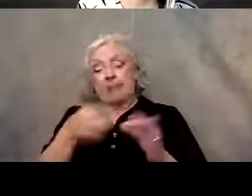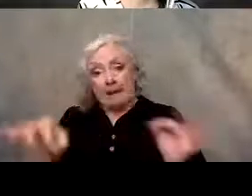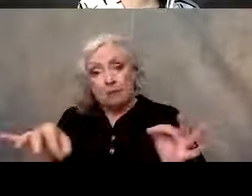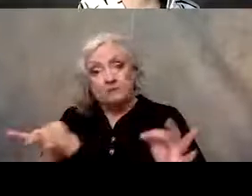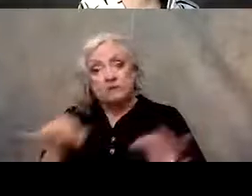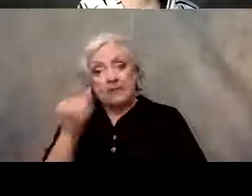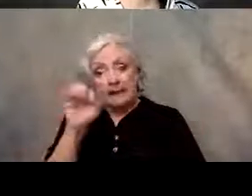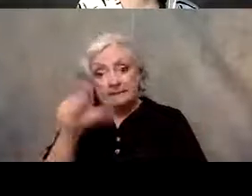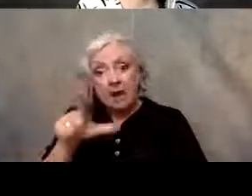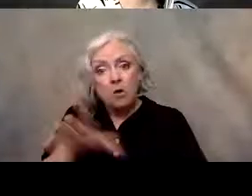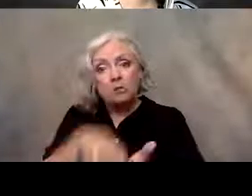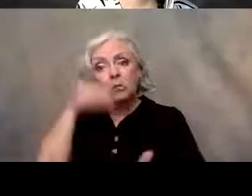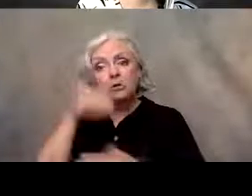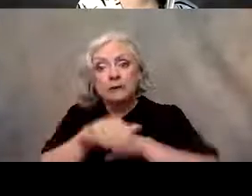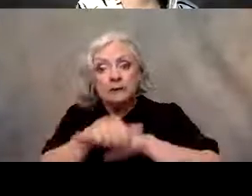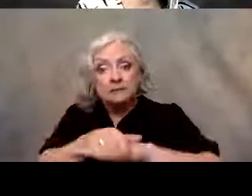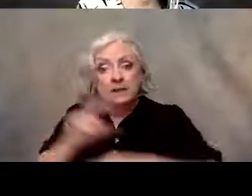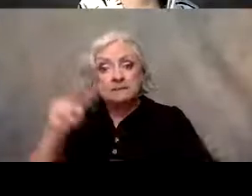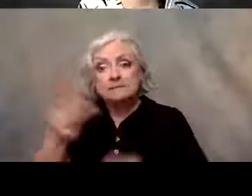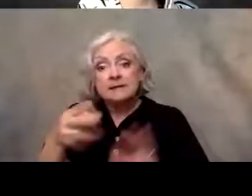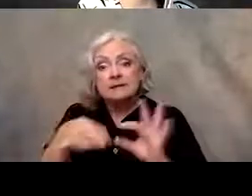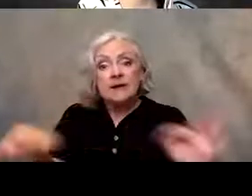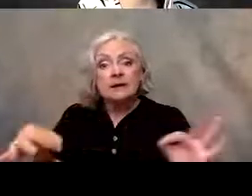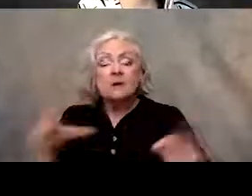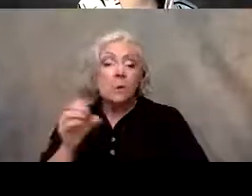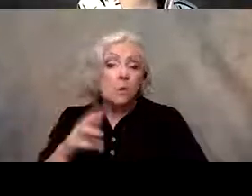or the fact that education isn't equally available to all people